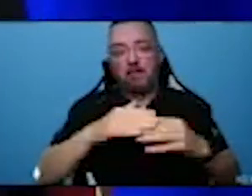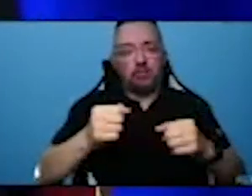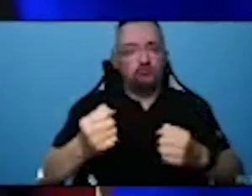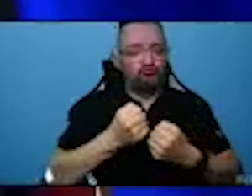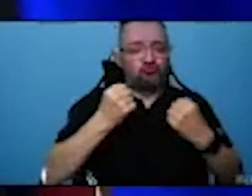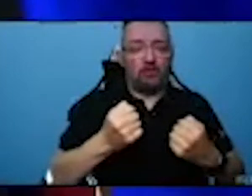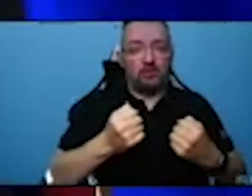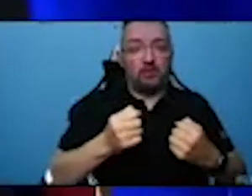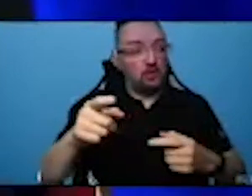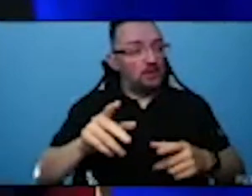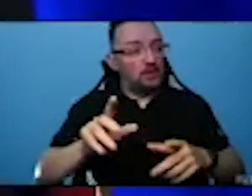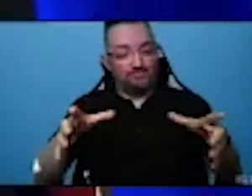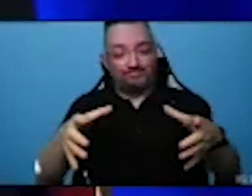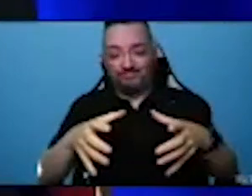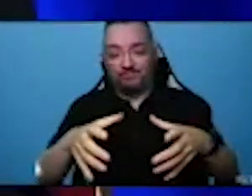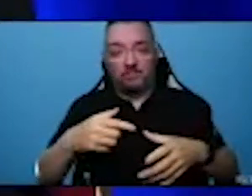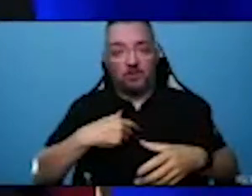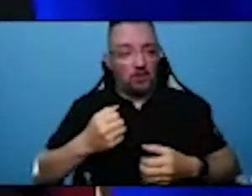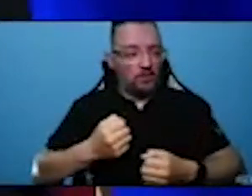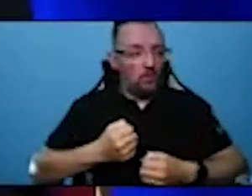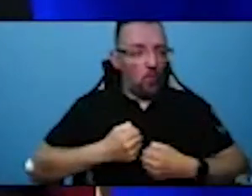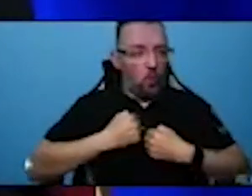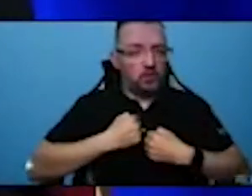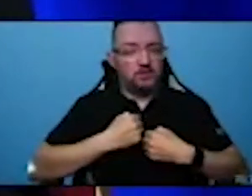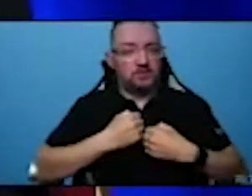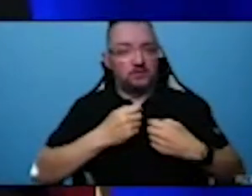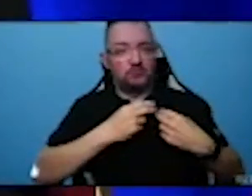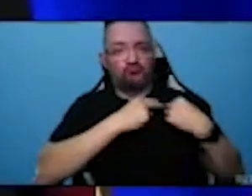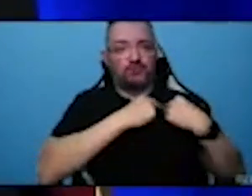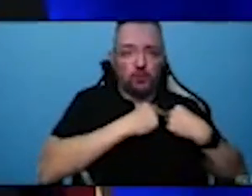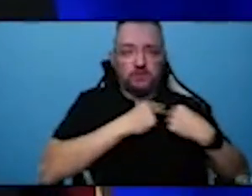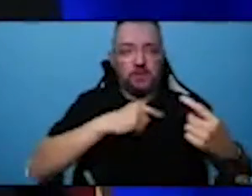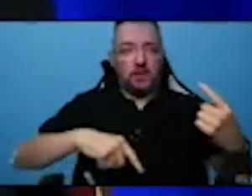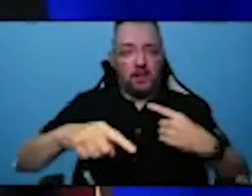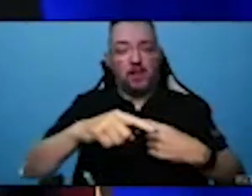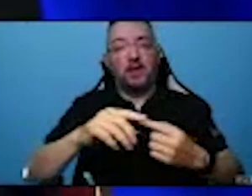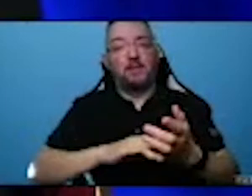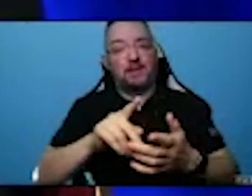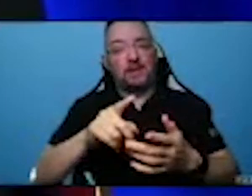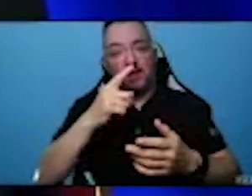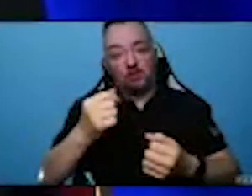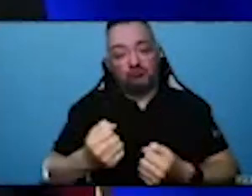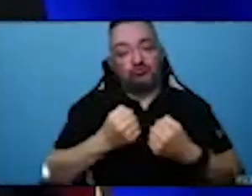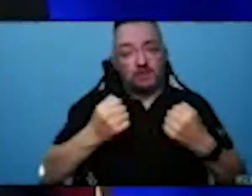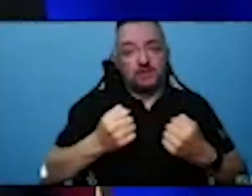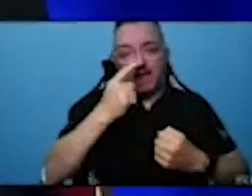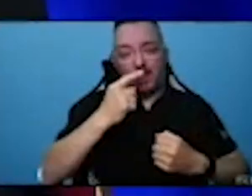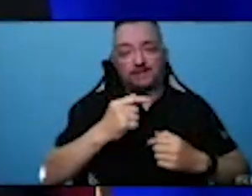you have in what is affecting you, the higher your resilience, because you have trust in that system and you've designed it to work for you.